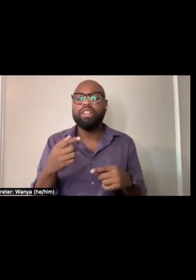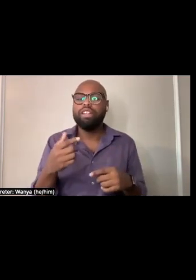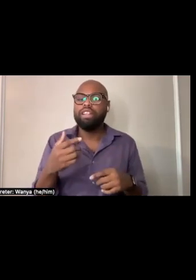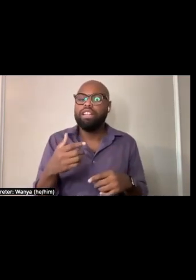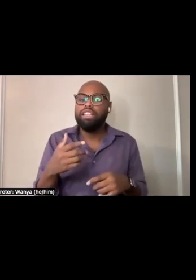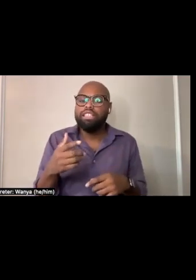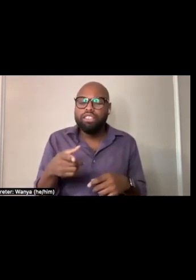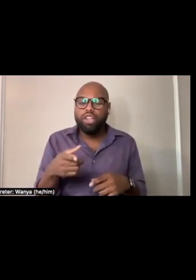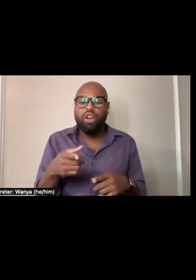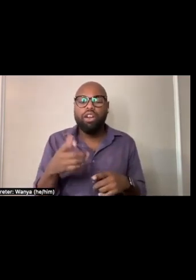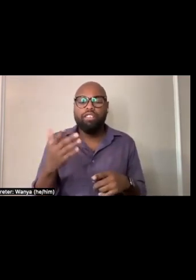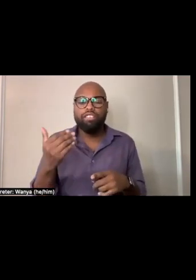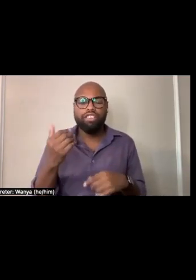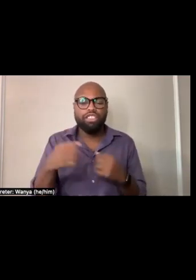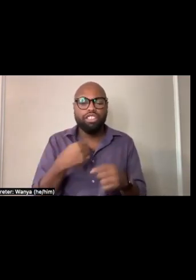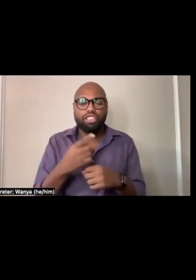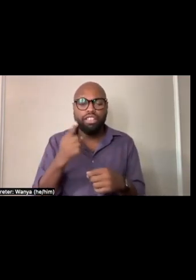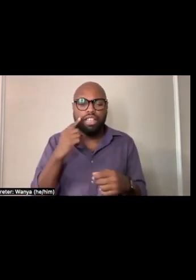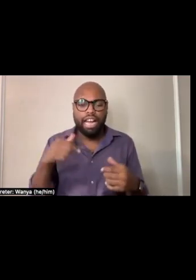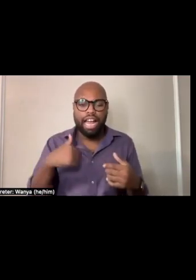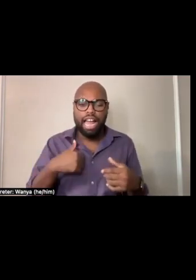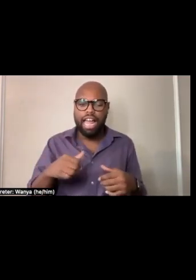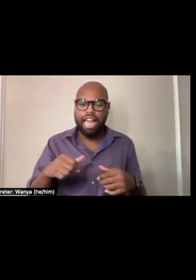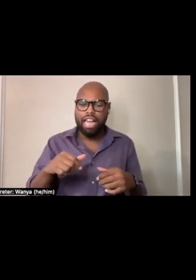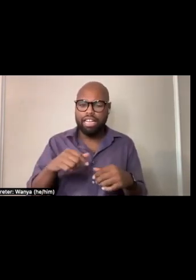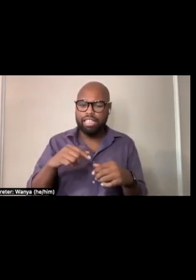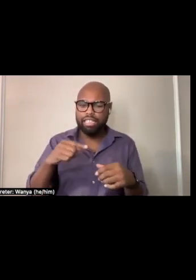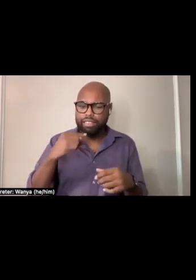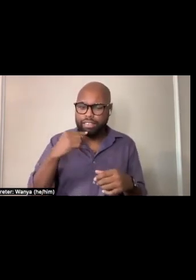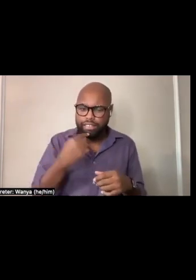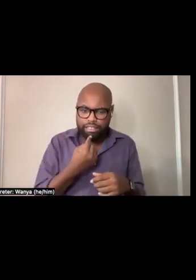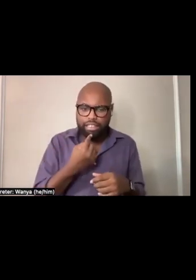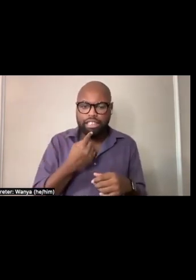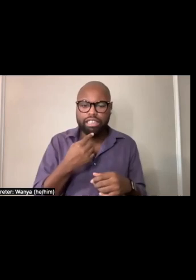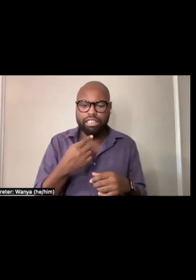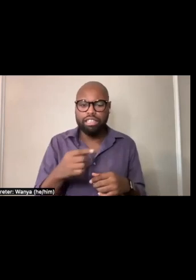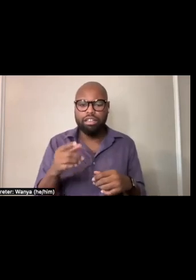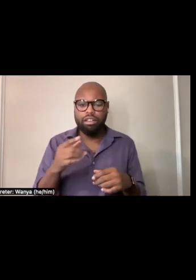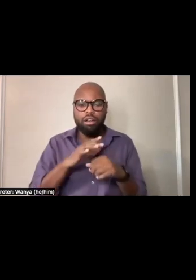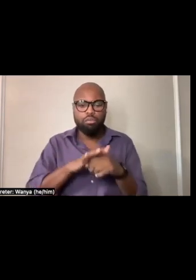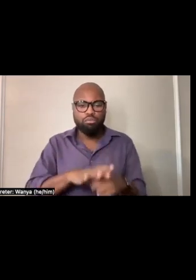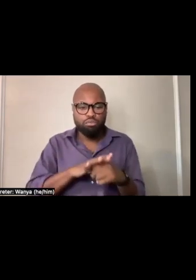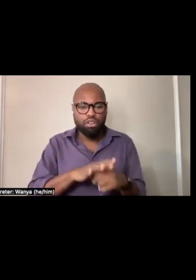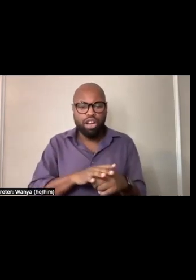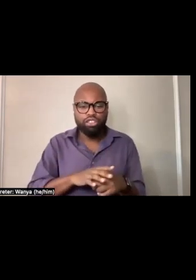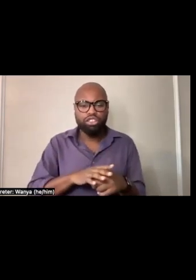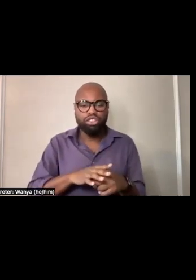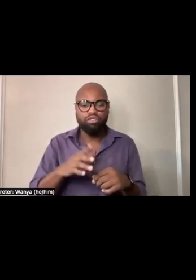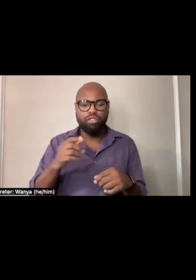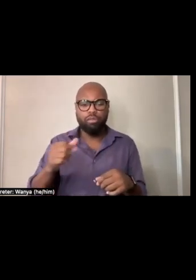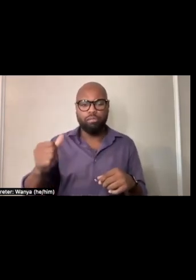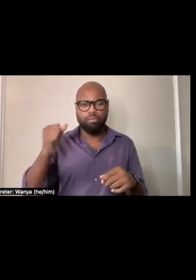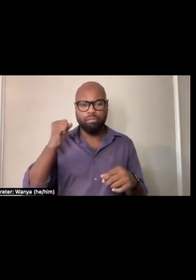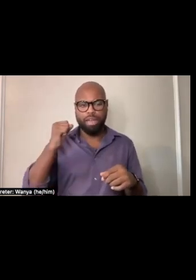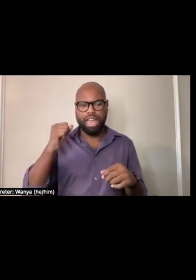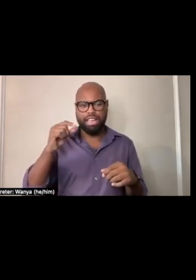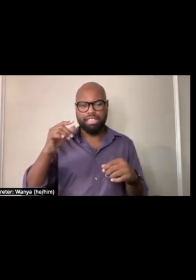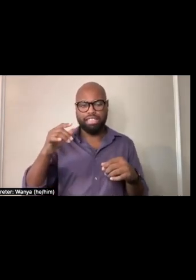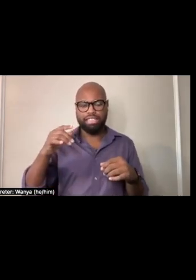on his backside all the way down to the bone, essentially unstageable that extended to his toes.